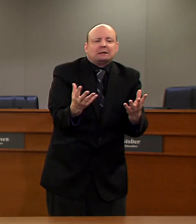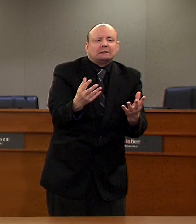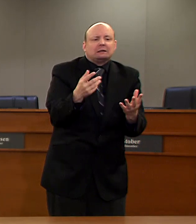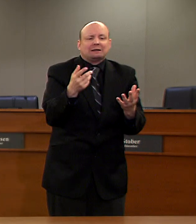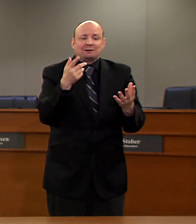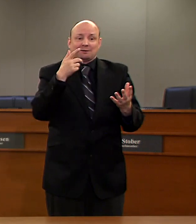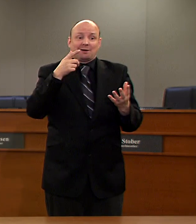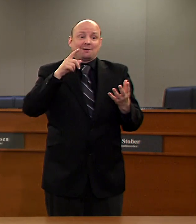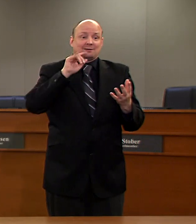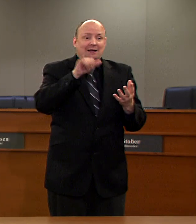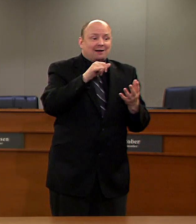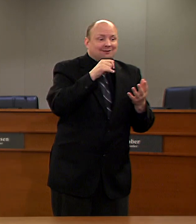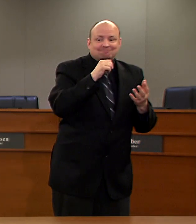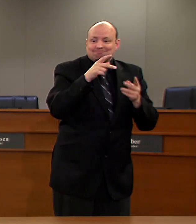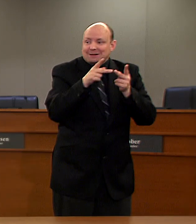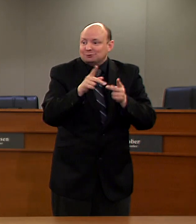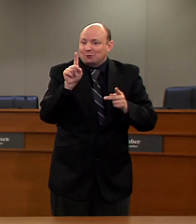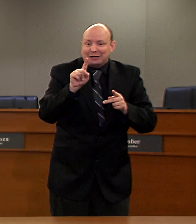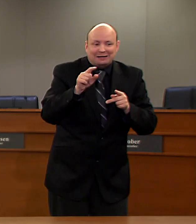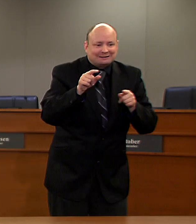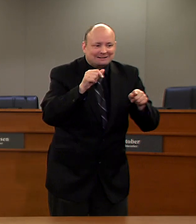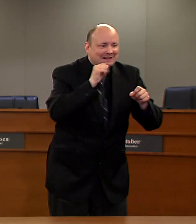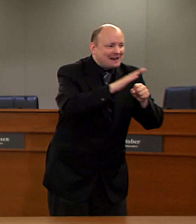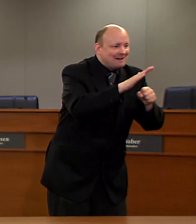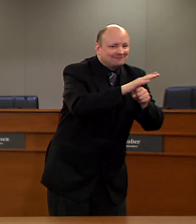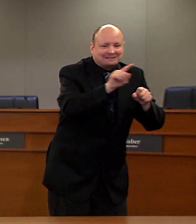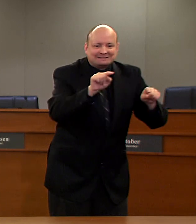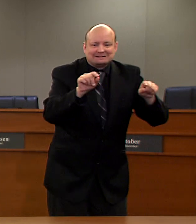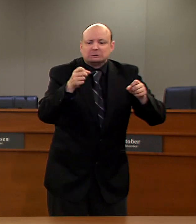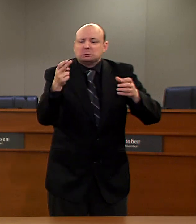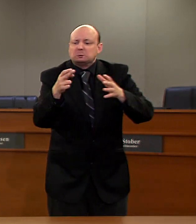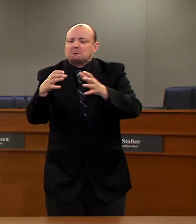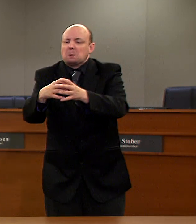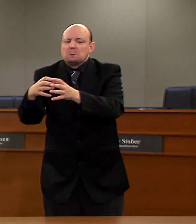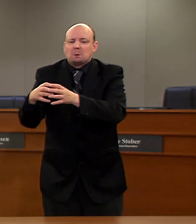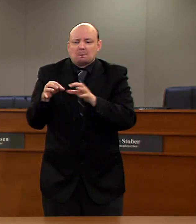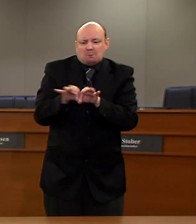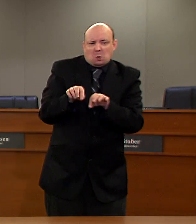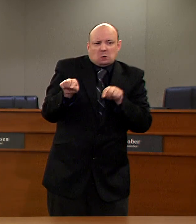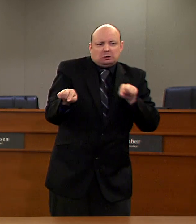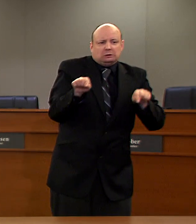out from the Governor asking for all retirees, medical contract